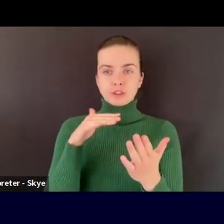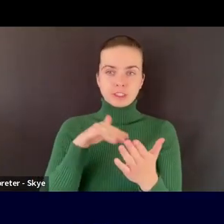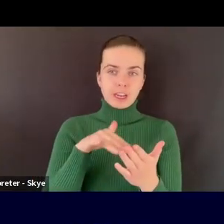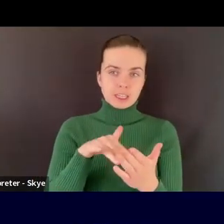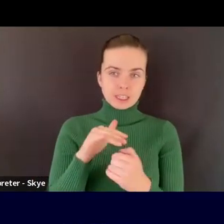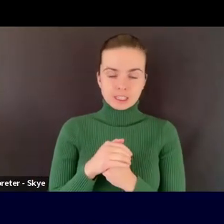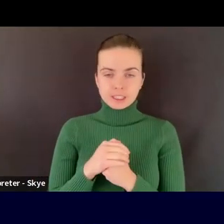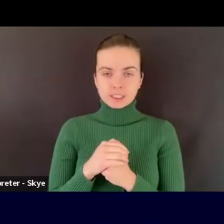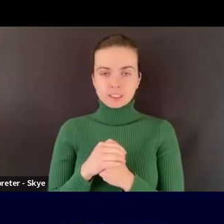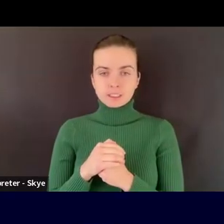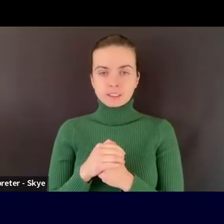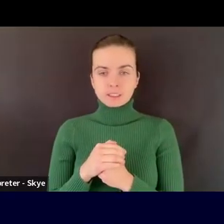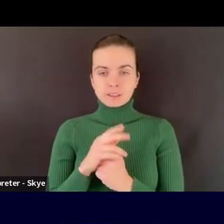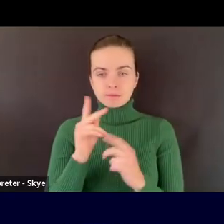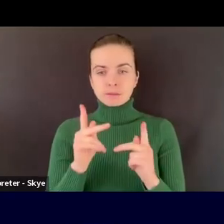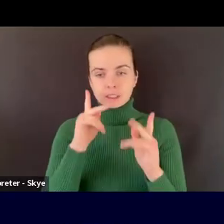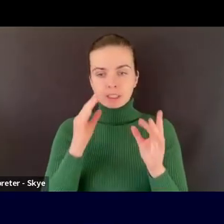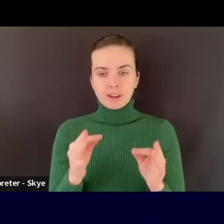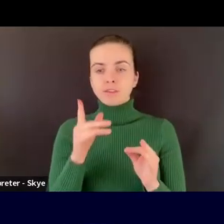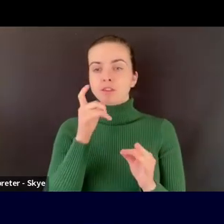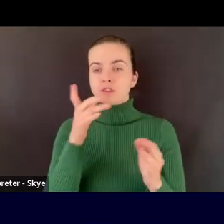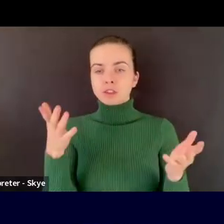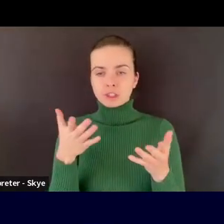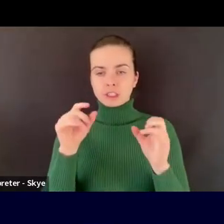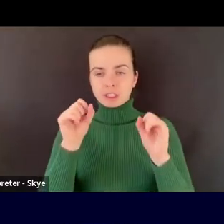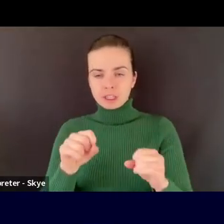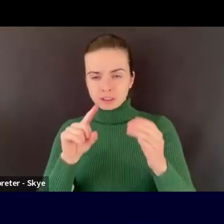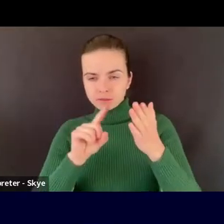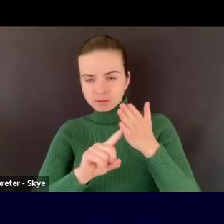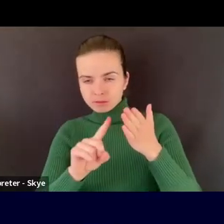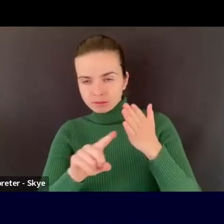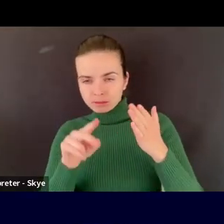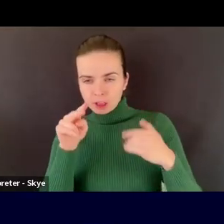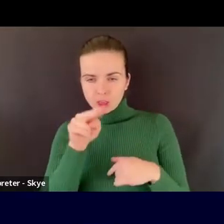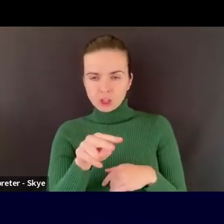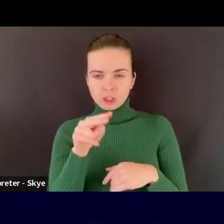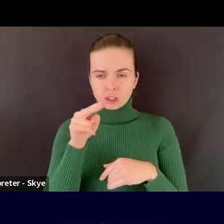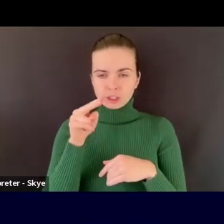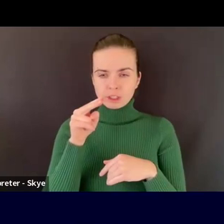that definitely people who are on here could disseminate this and pass it on,